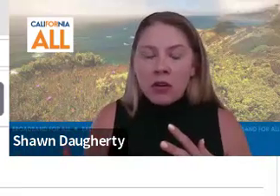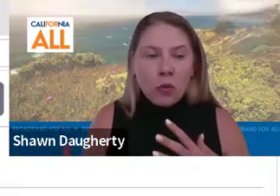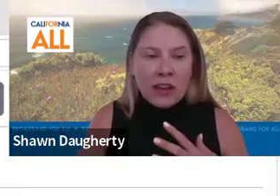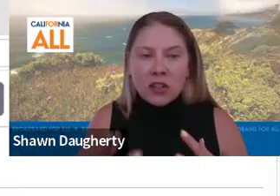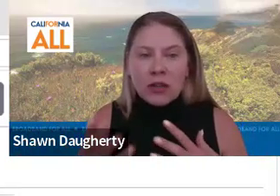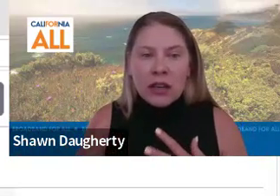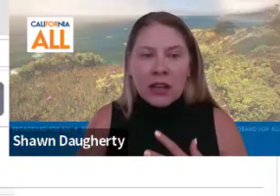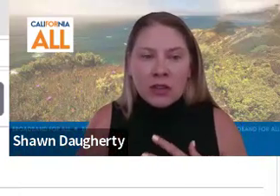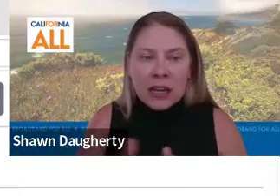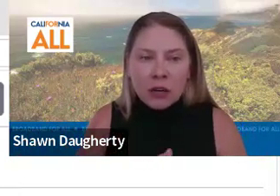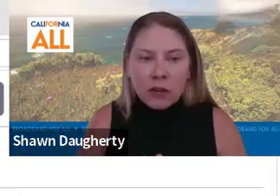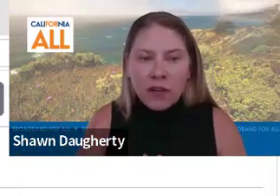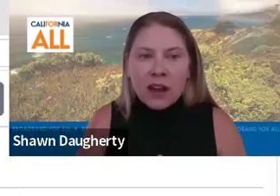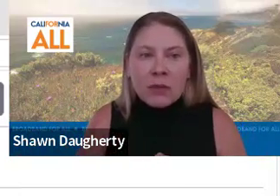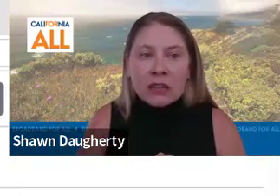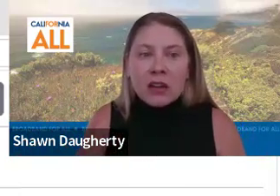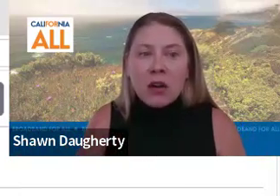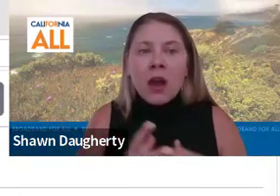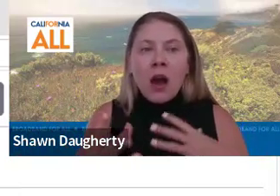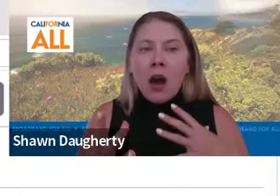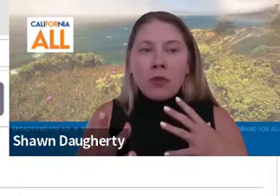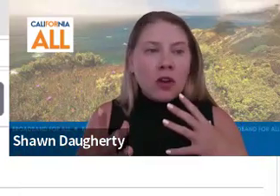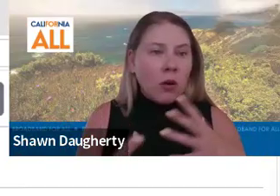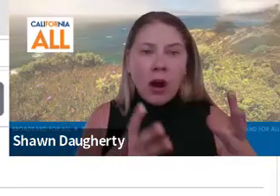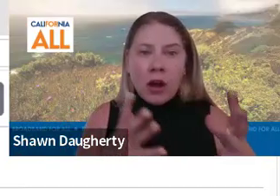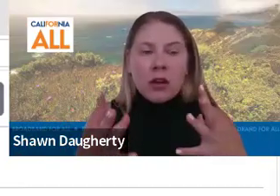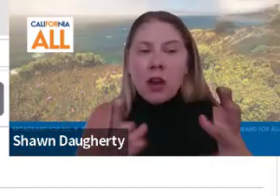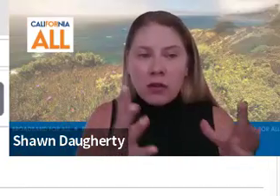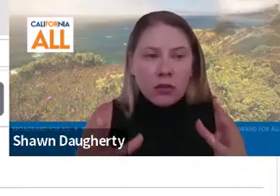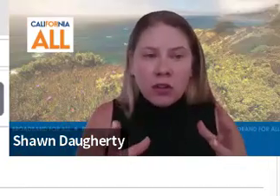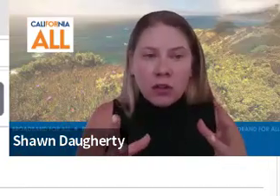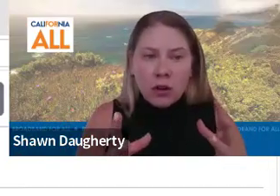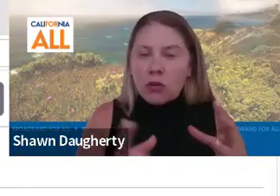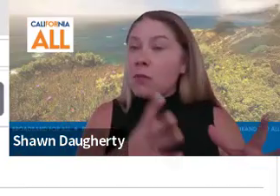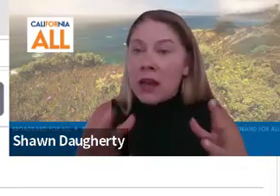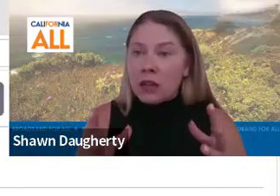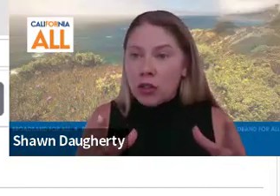the ways to engage with the data refinement. So, you know, none of those, you know, you can pick